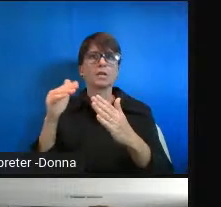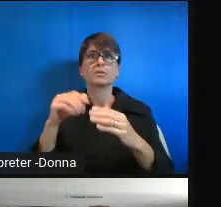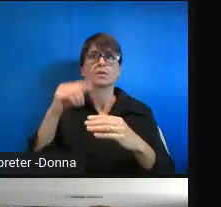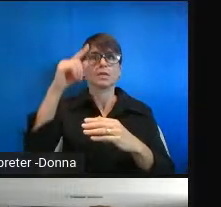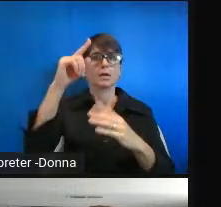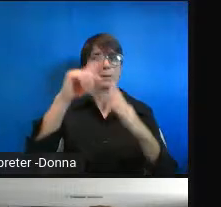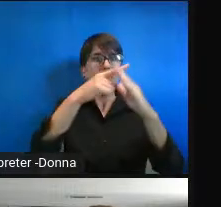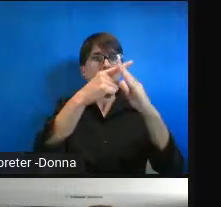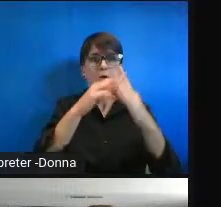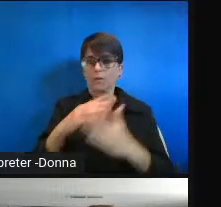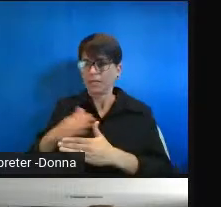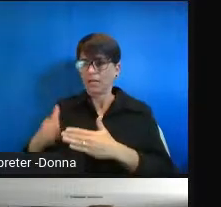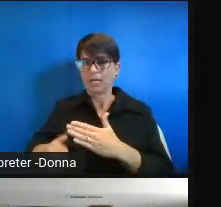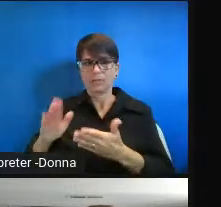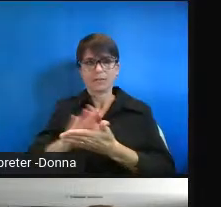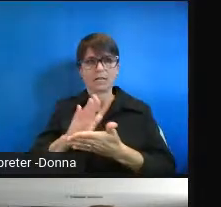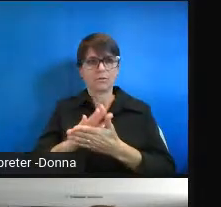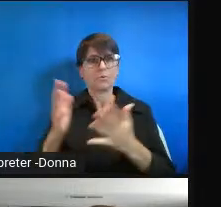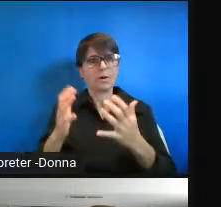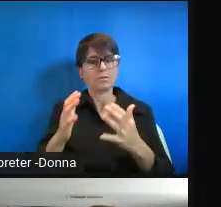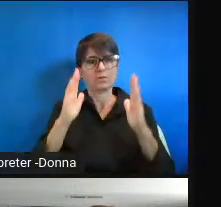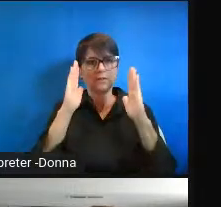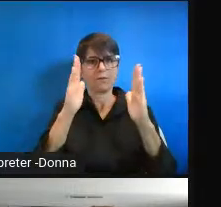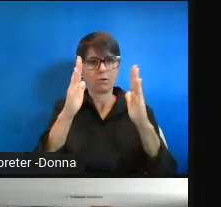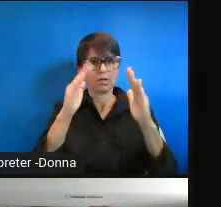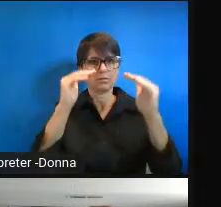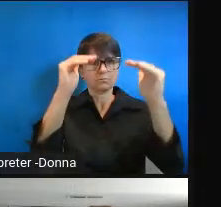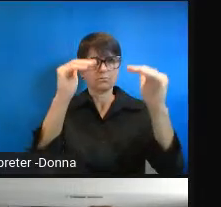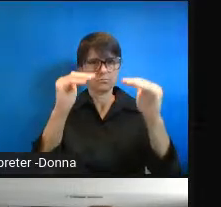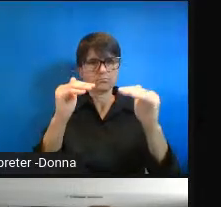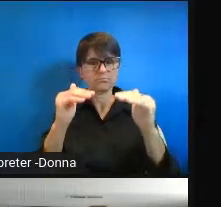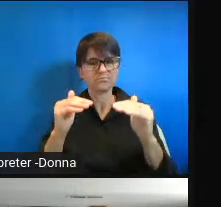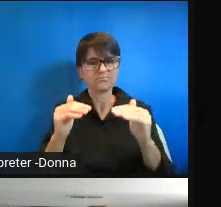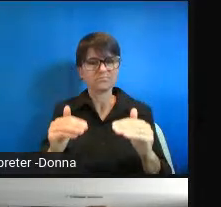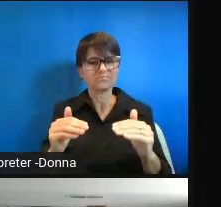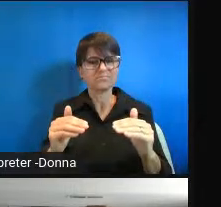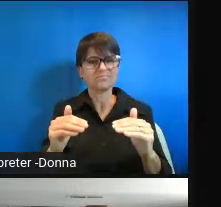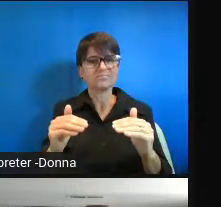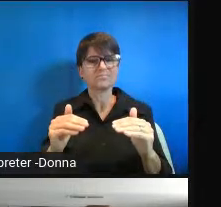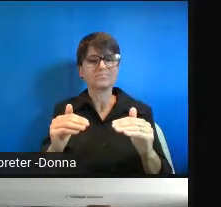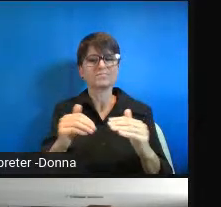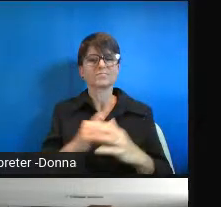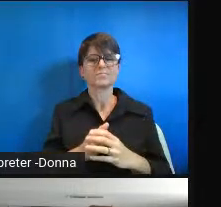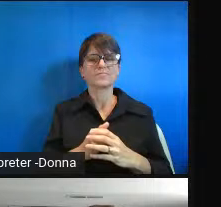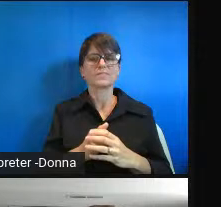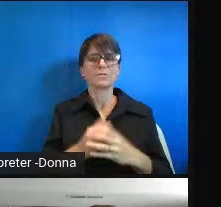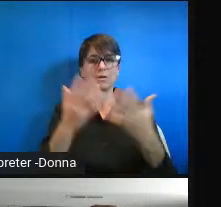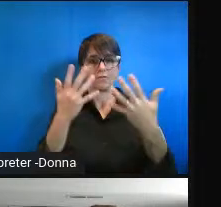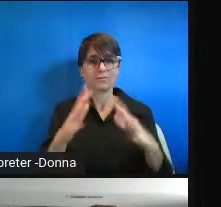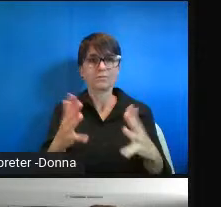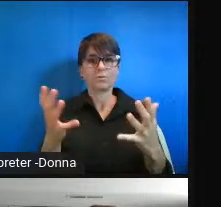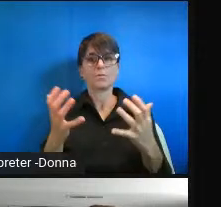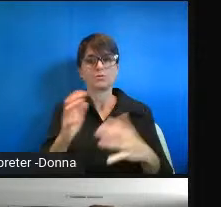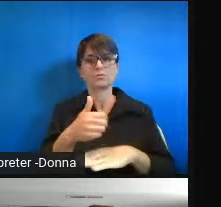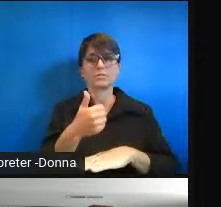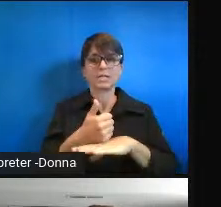Basically, want to maintain the user journey and not place them somewhere arbitrary like the beginning or end of the document .